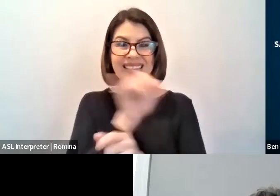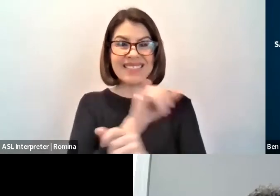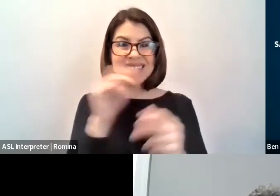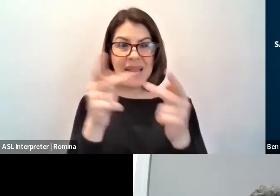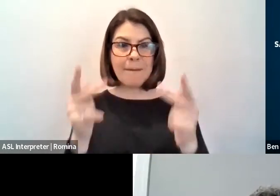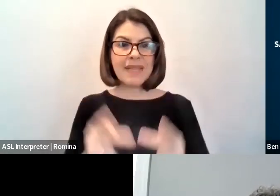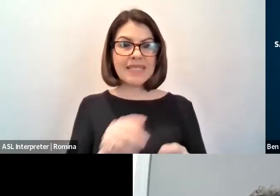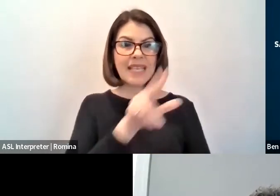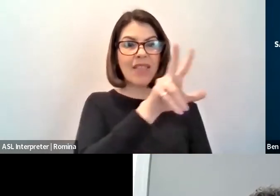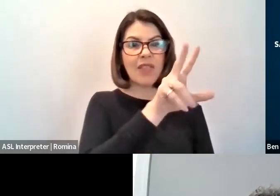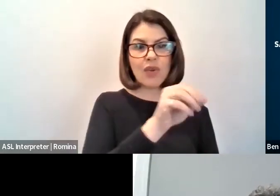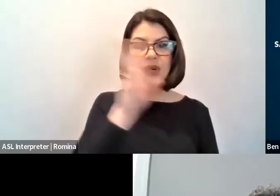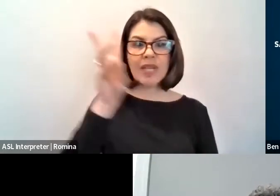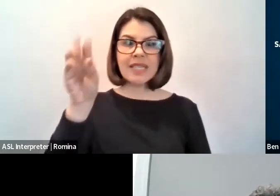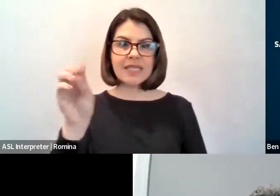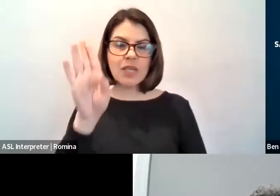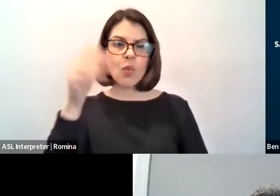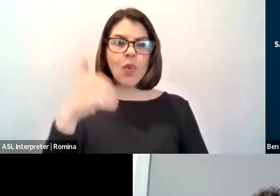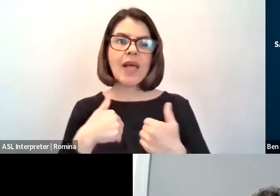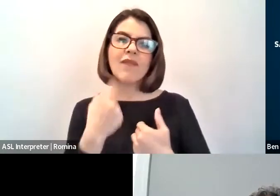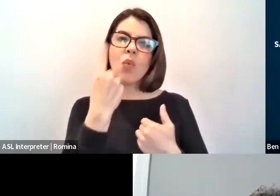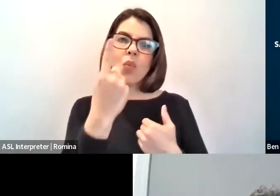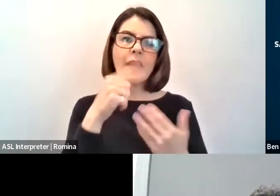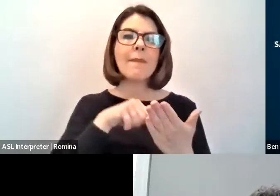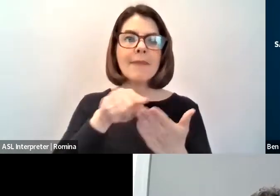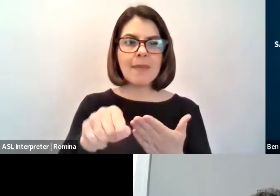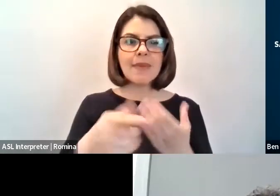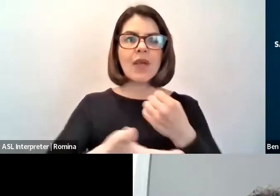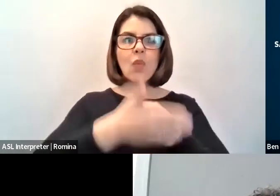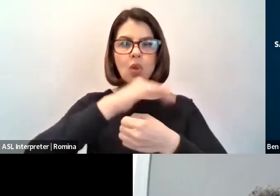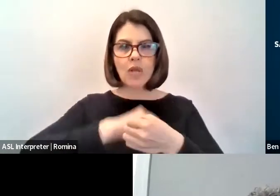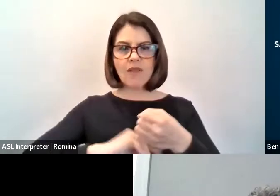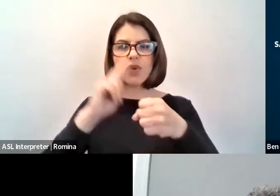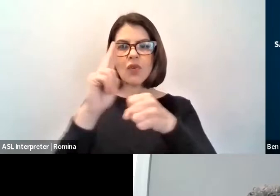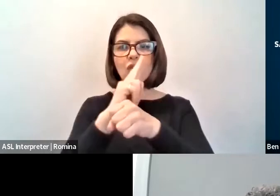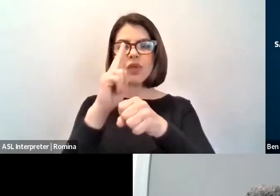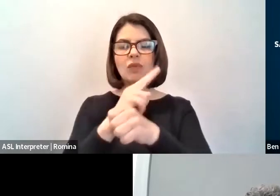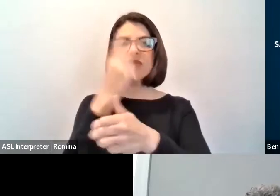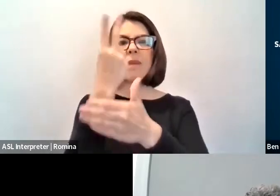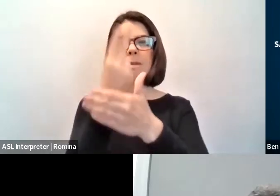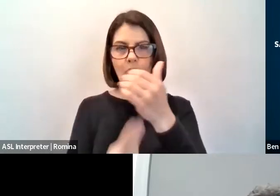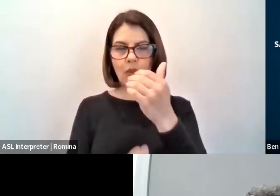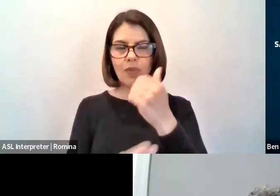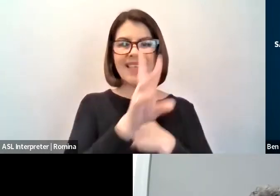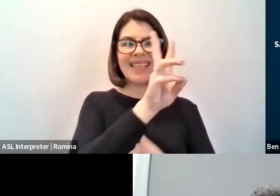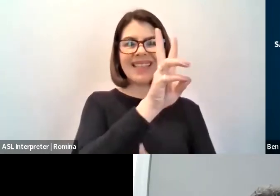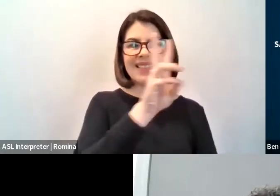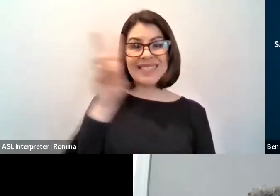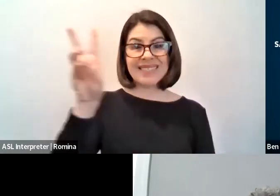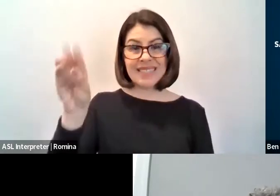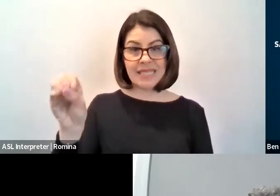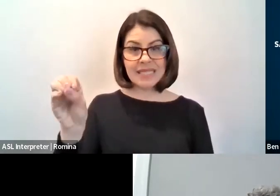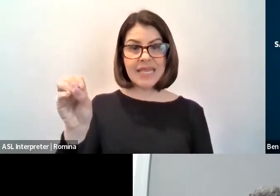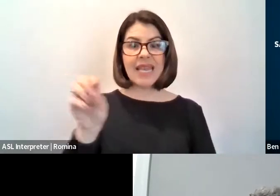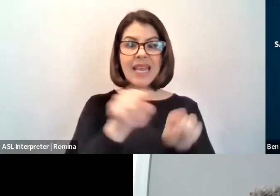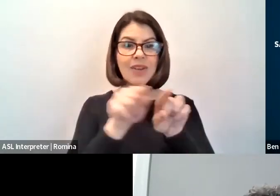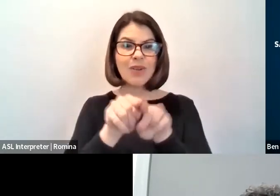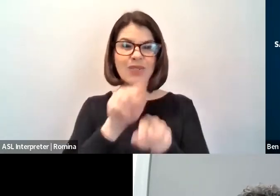you're just gonna get one payment that will cover the use of both the 60 and the 30. I hope that kinda makes sense. - Yeah.